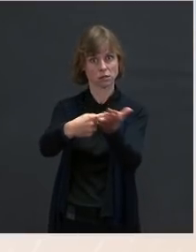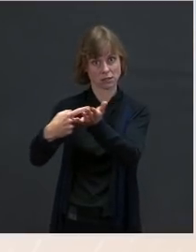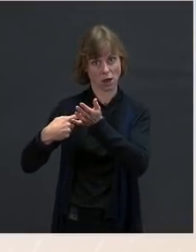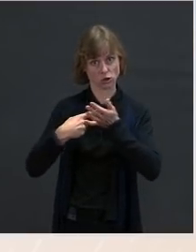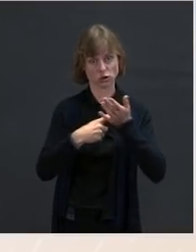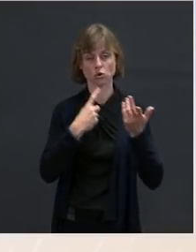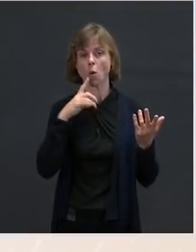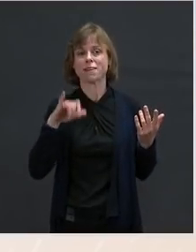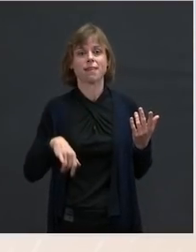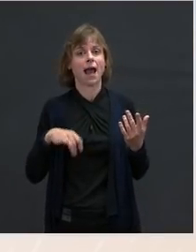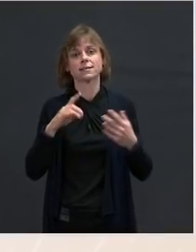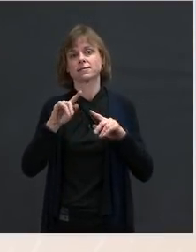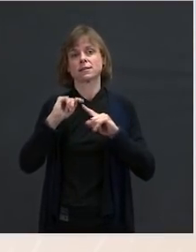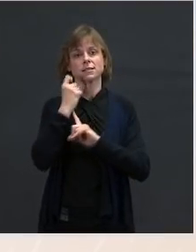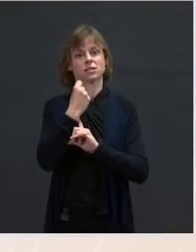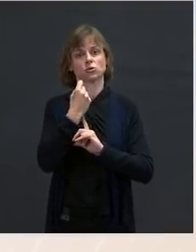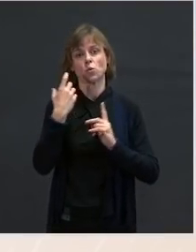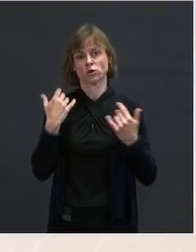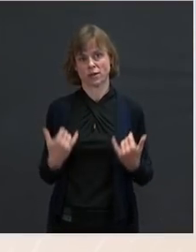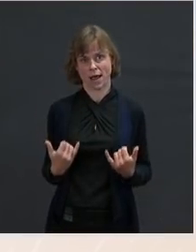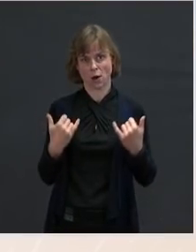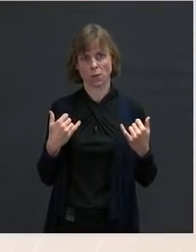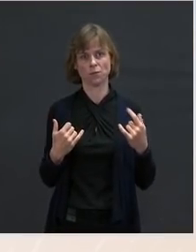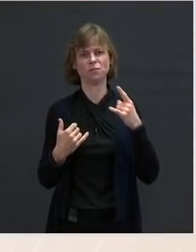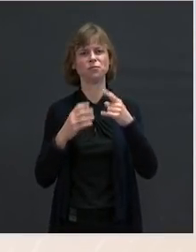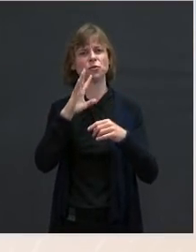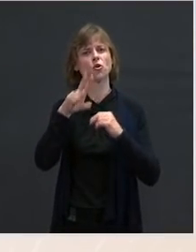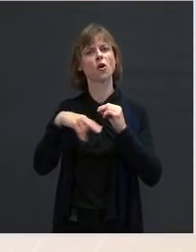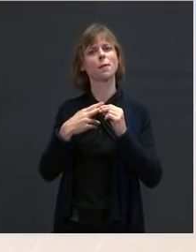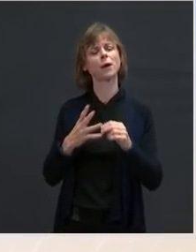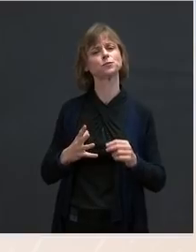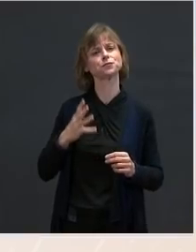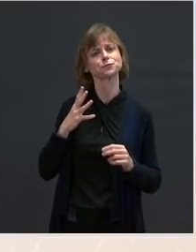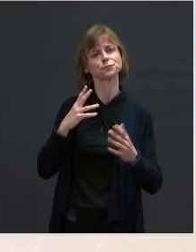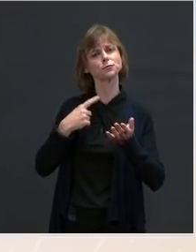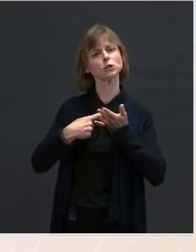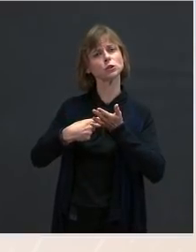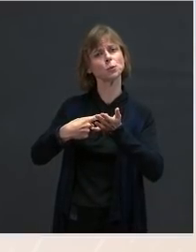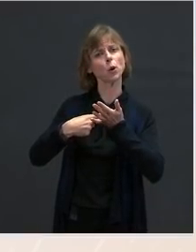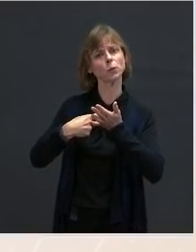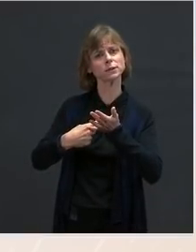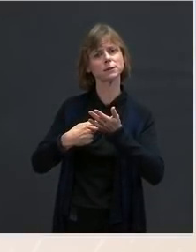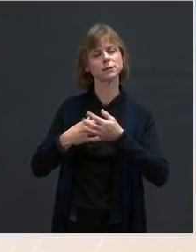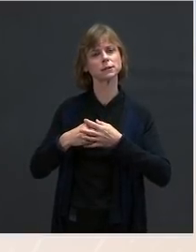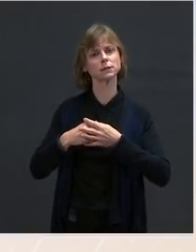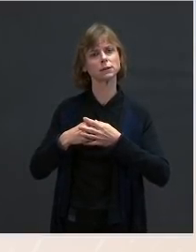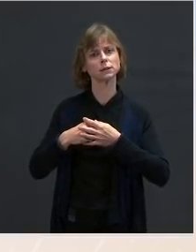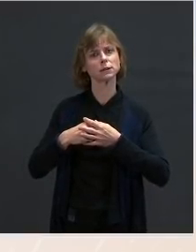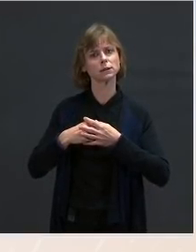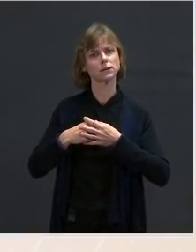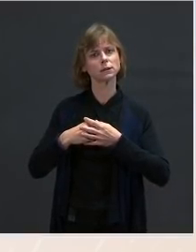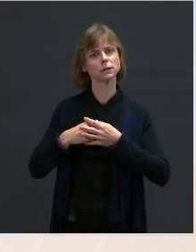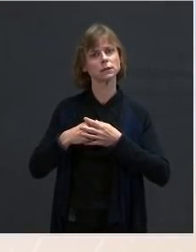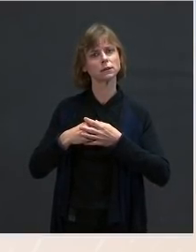The Press: Also, in the realm of diplomacy: China's Foreign Minister made some remarks today about wanting to re- --